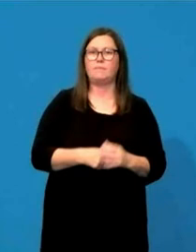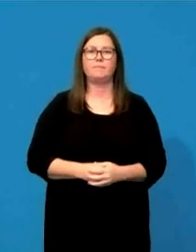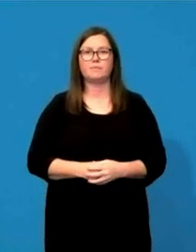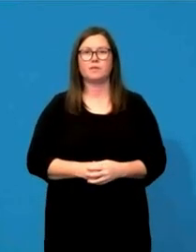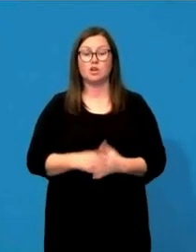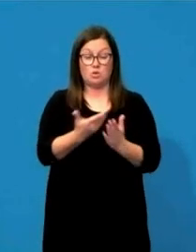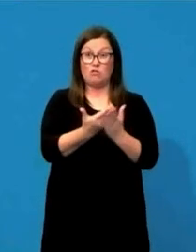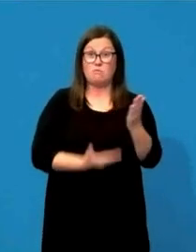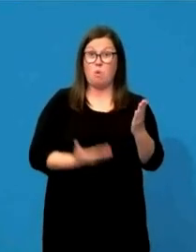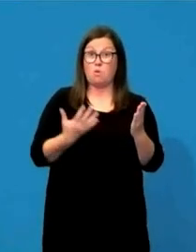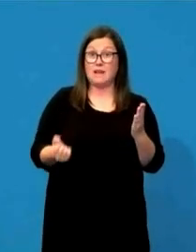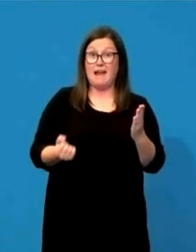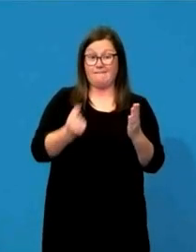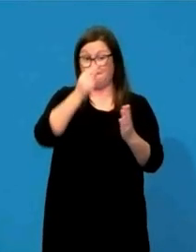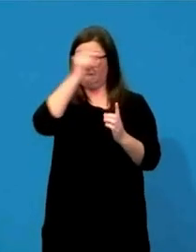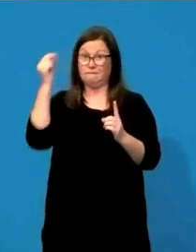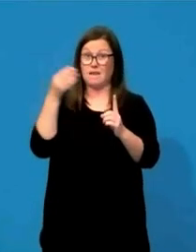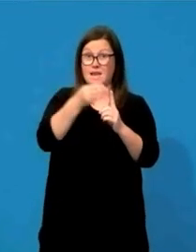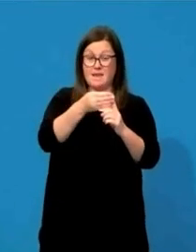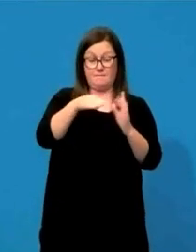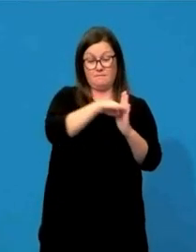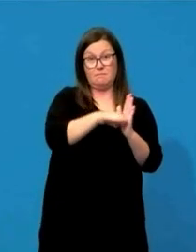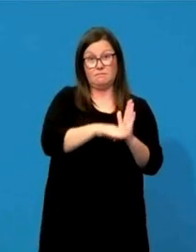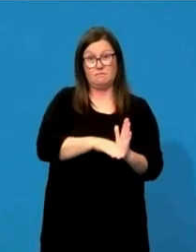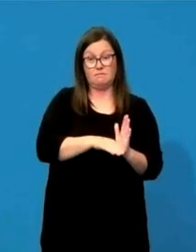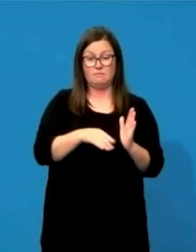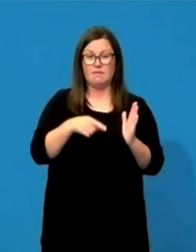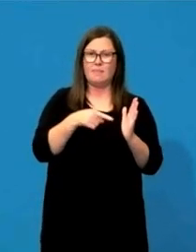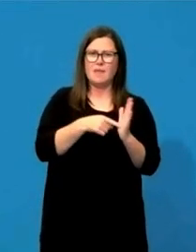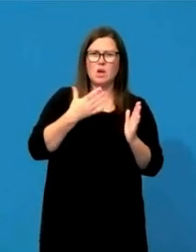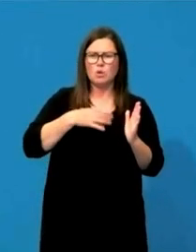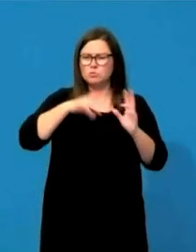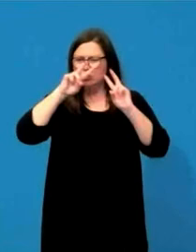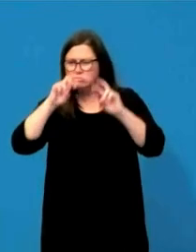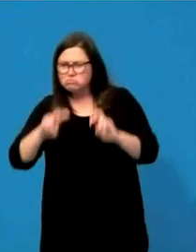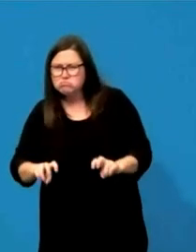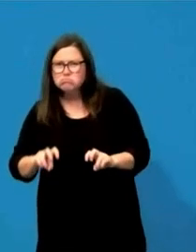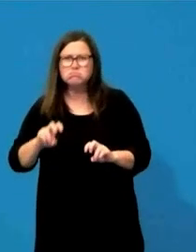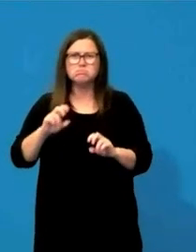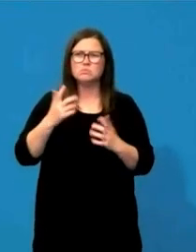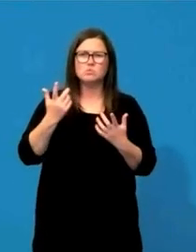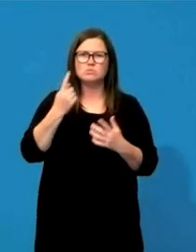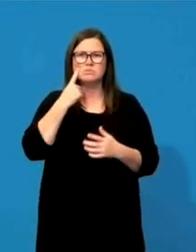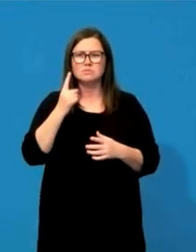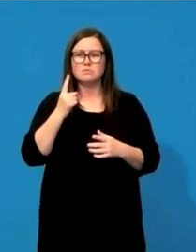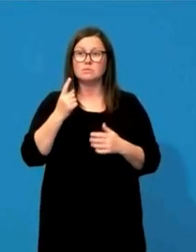They were really interested in understanding what a good life looks like and what type of supports people might want.